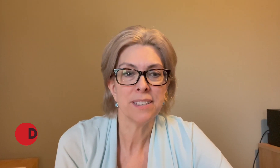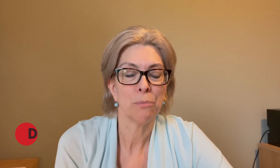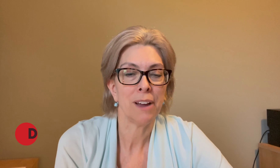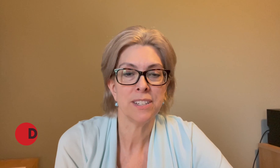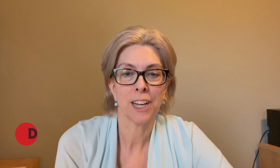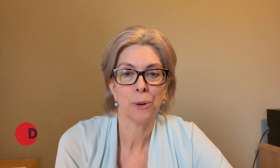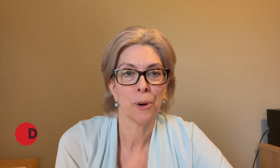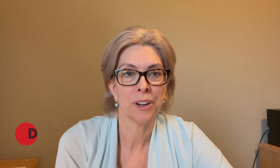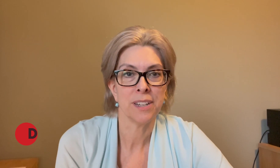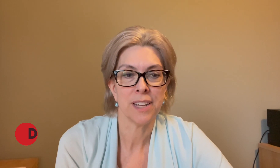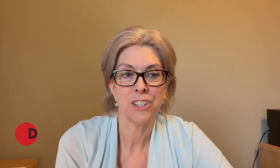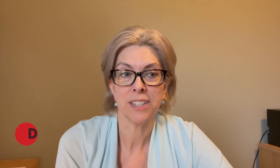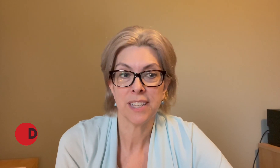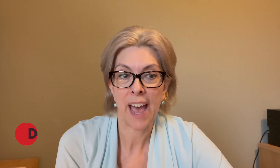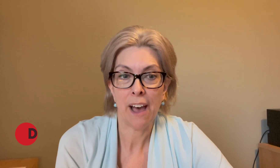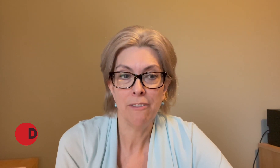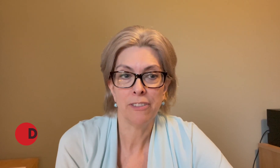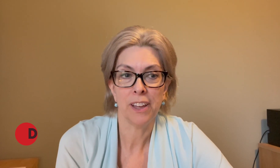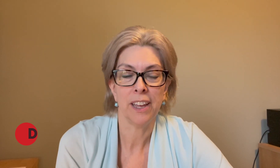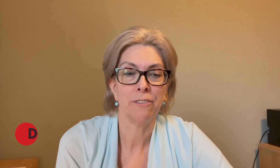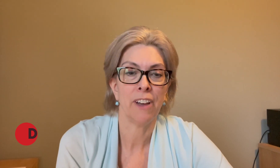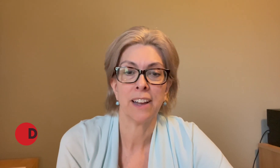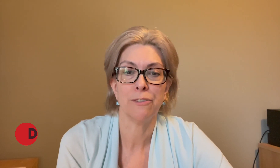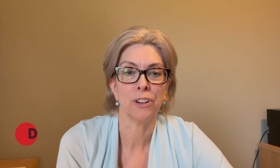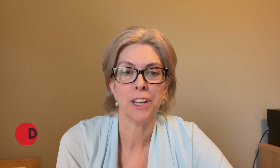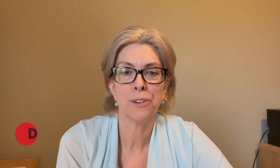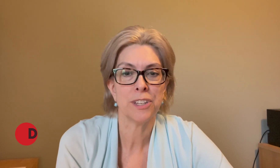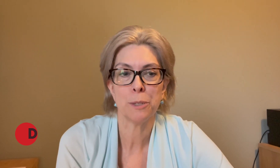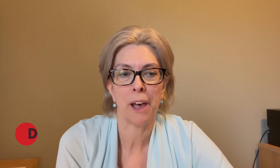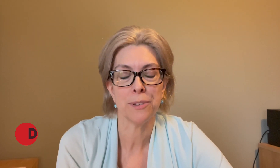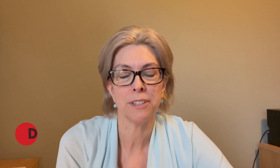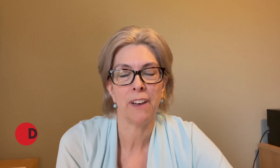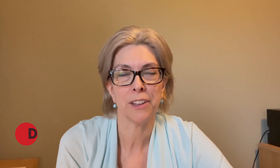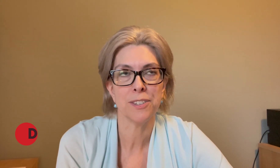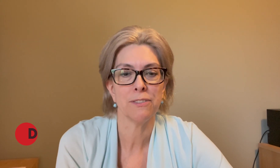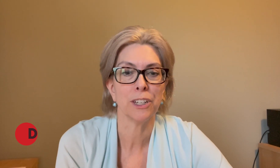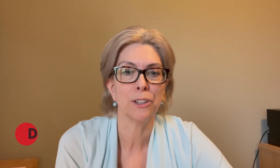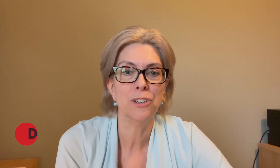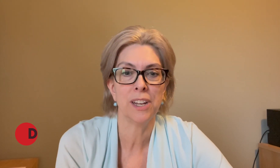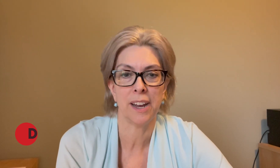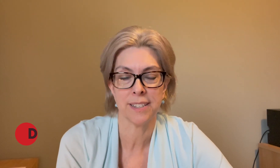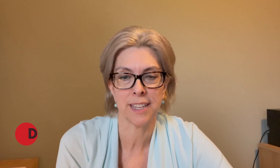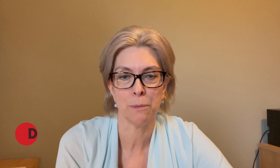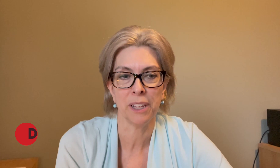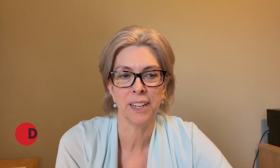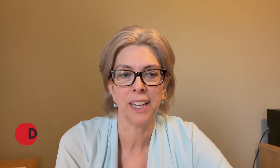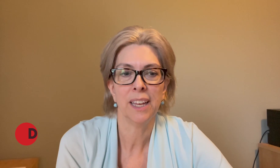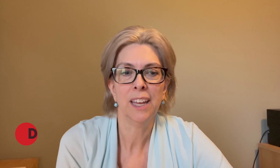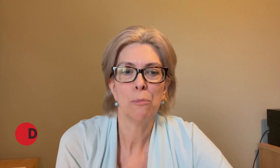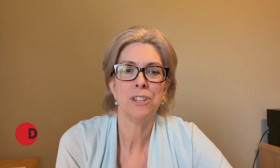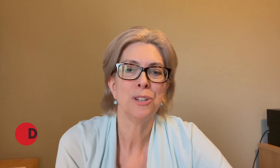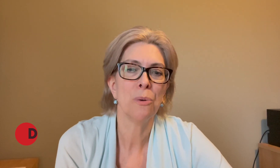on accessibility governments and private sector organizations have in fact for years espoused the values of inclusion and accessibility